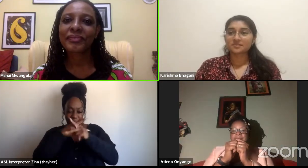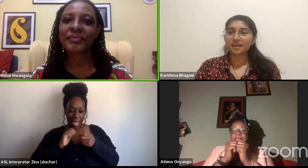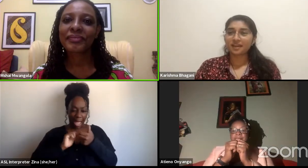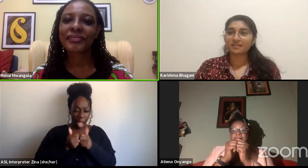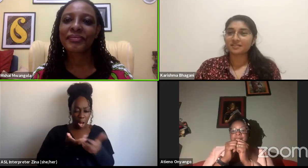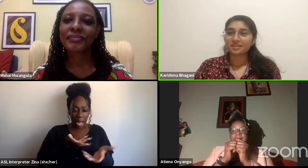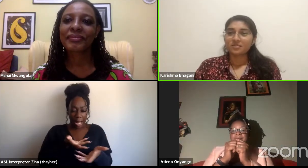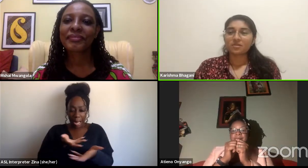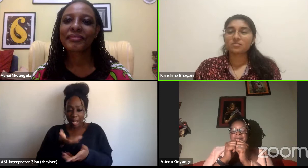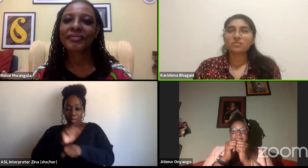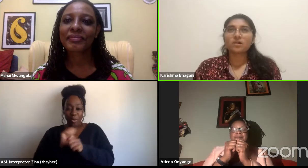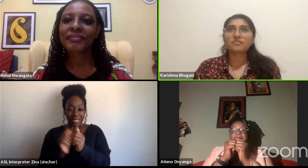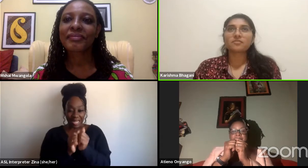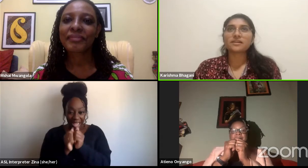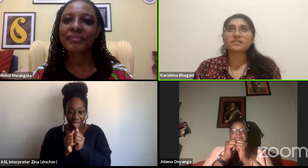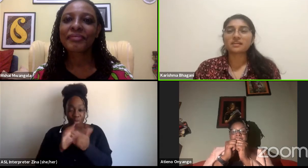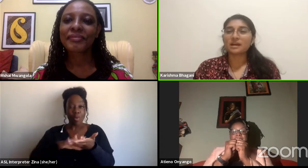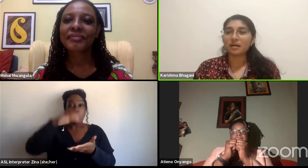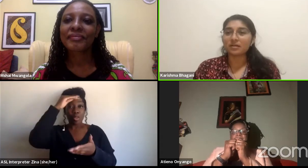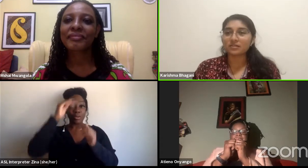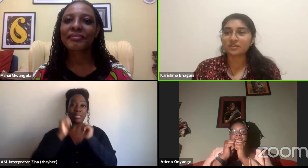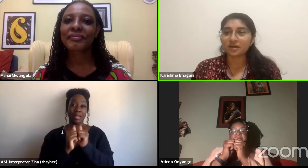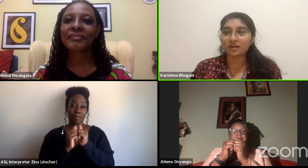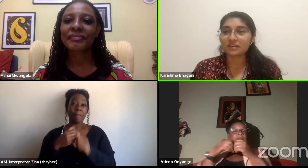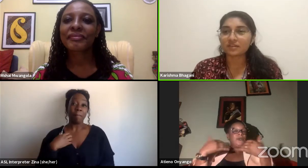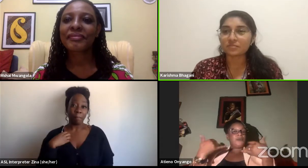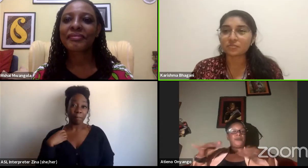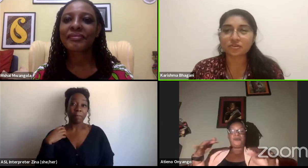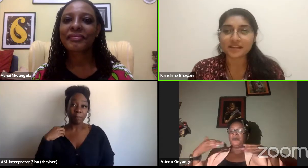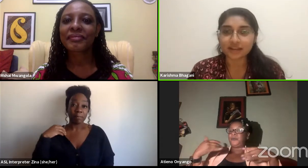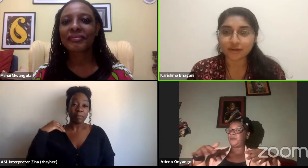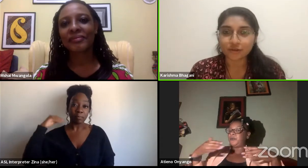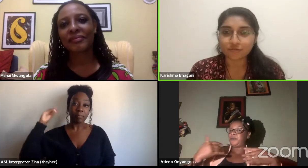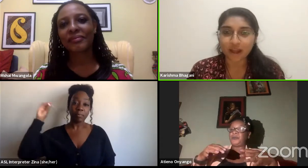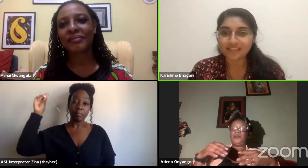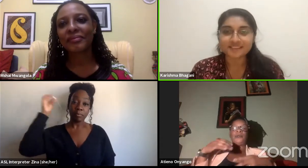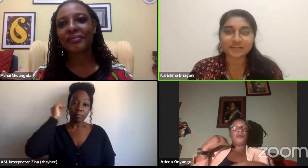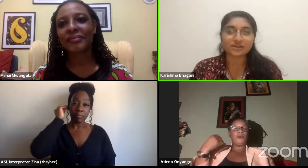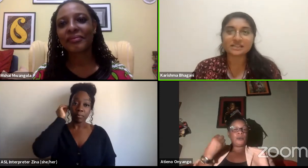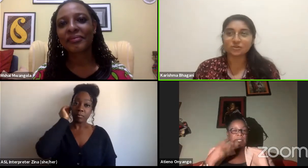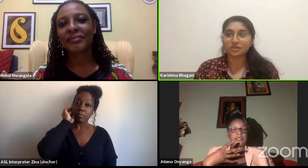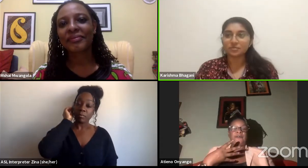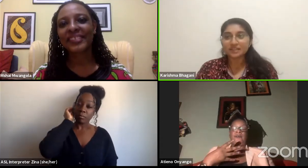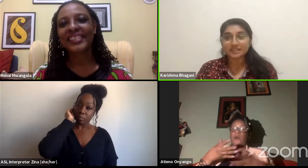Yeah, what a wonderful way to think about even creating new friends and creating new community